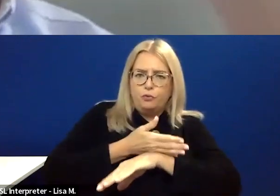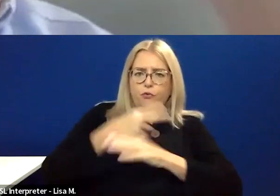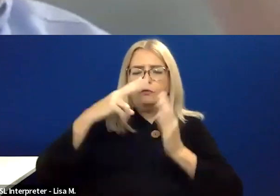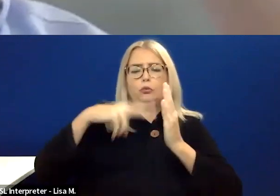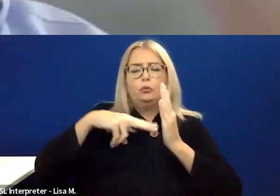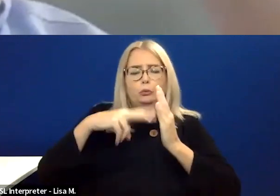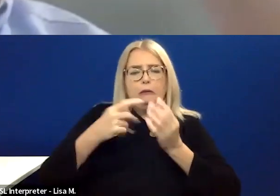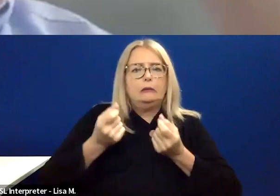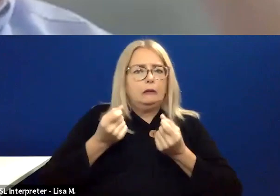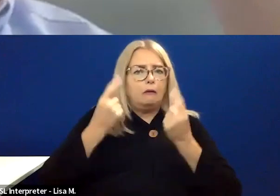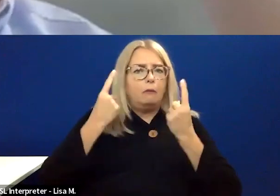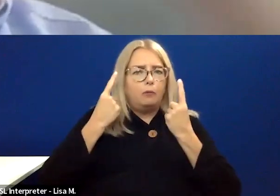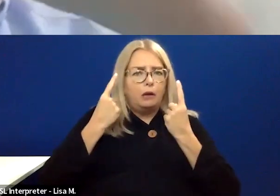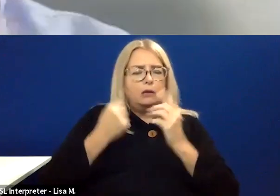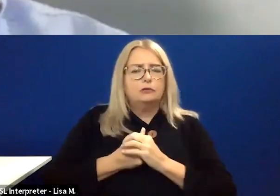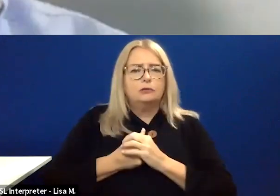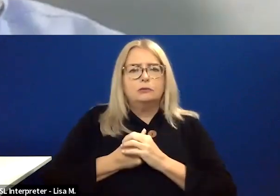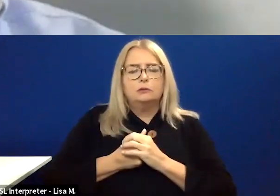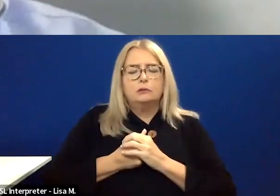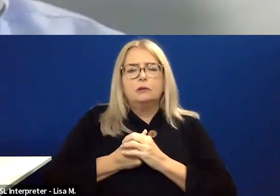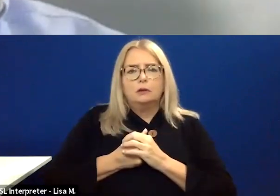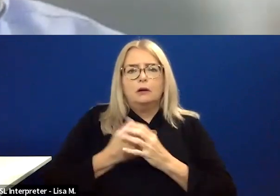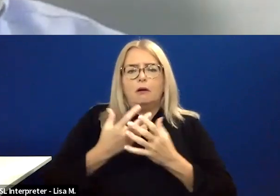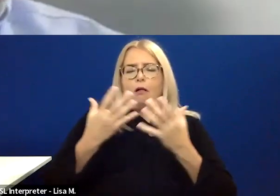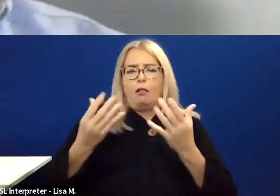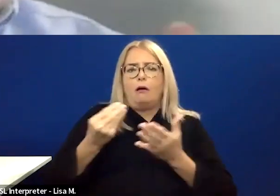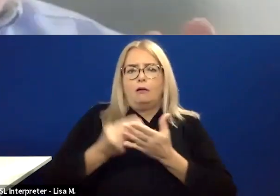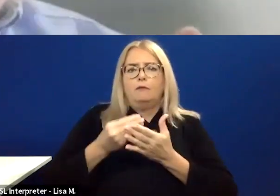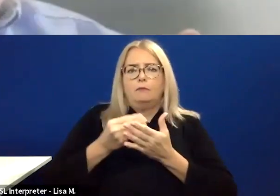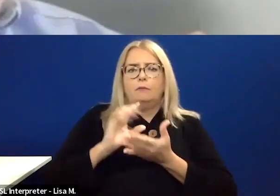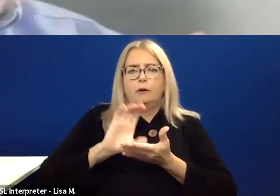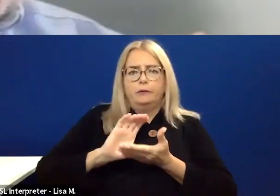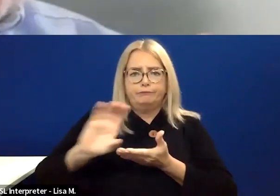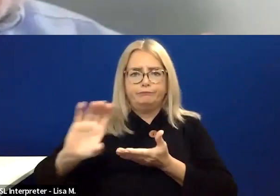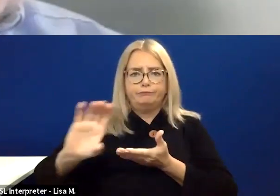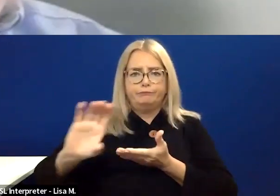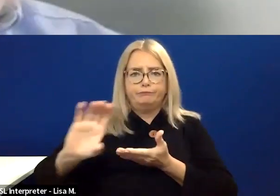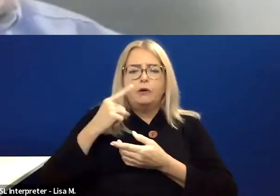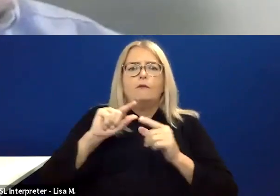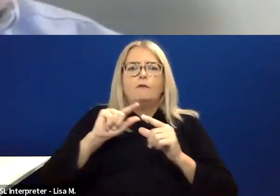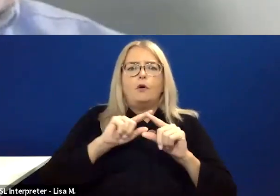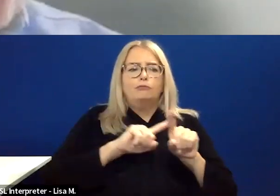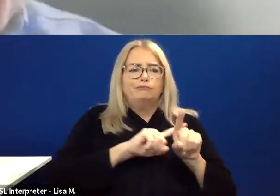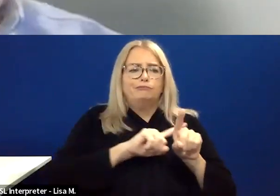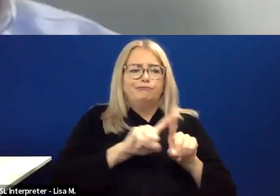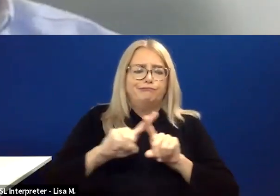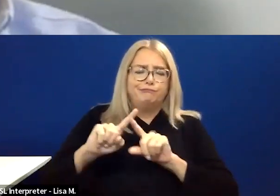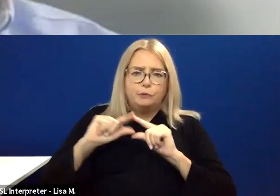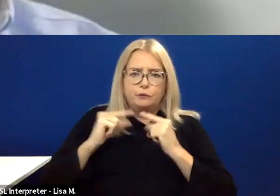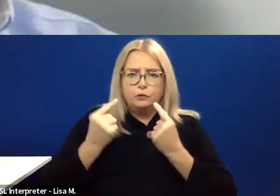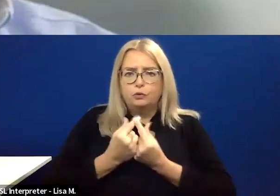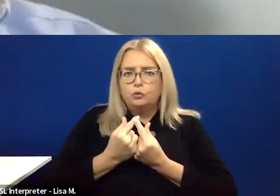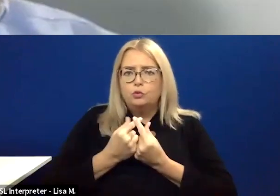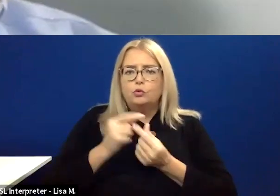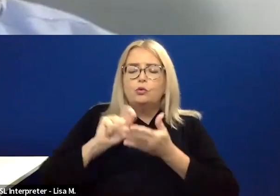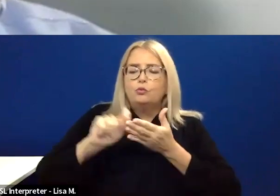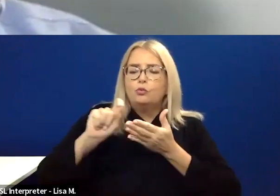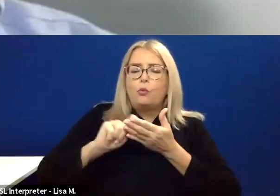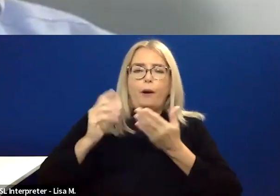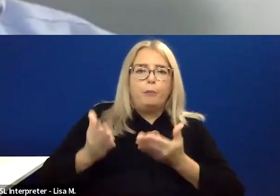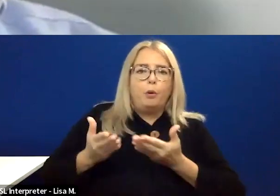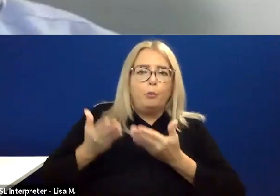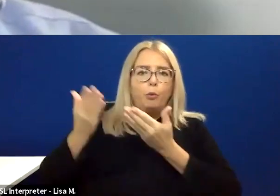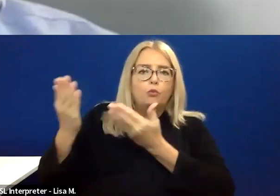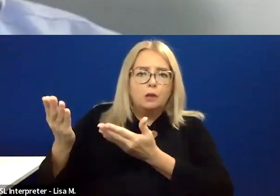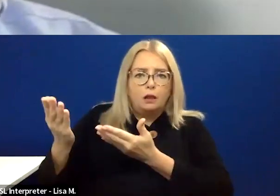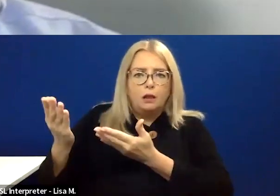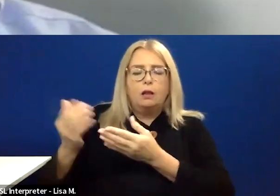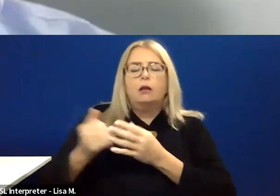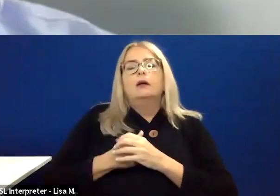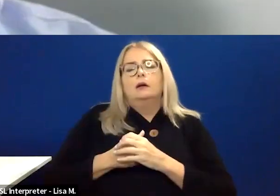lot of money put out front for groups to to write proposals for and so forth to get the funding to